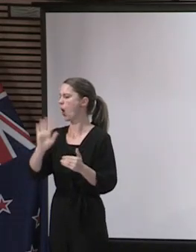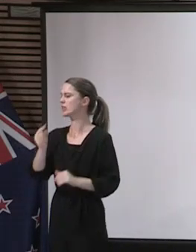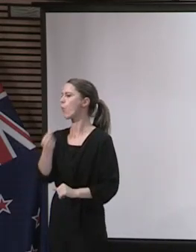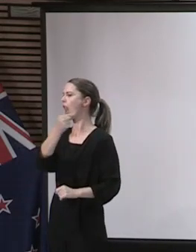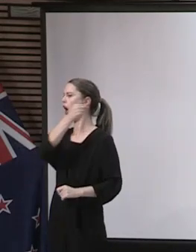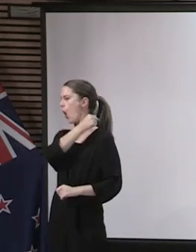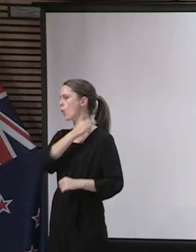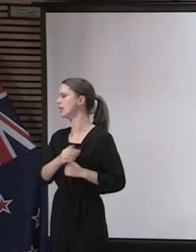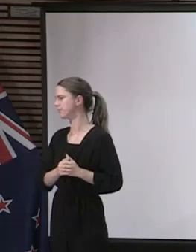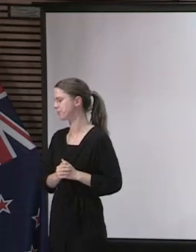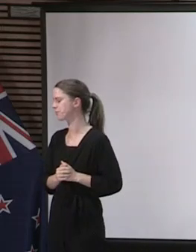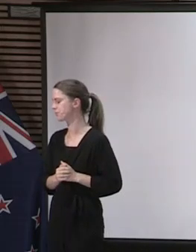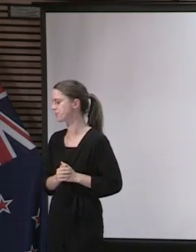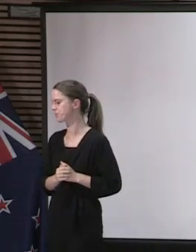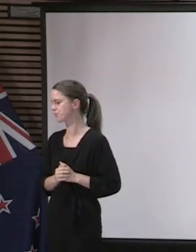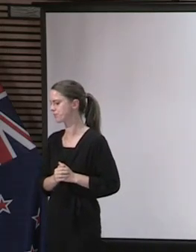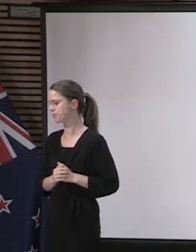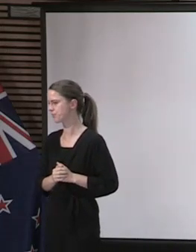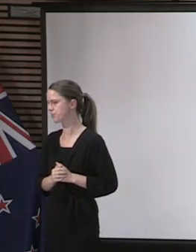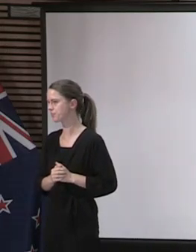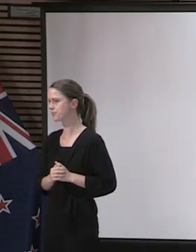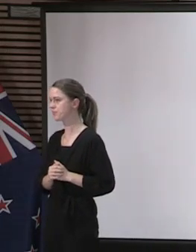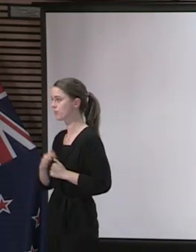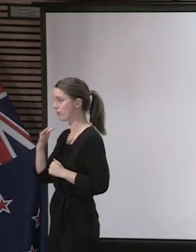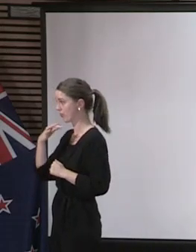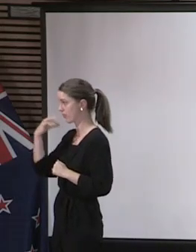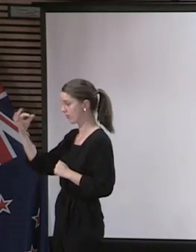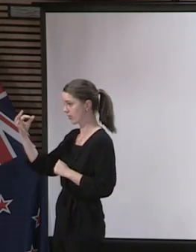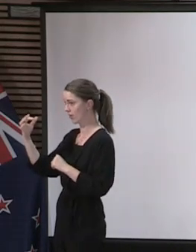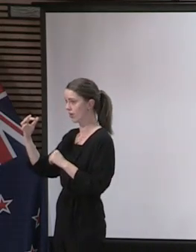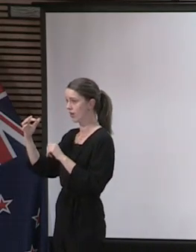anyone who has concerns in the wider community. That is essentially also likely